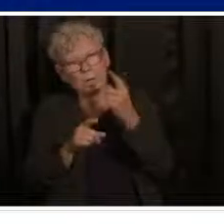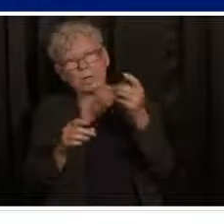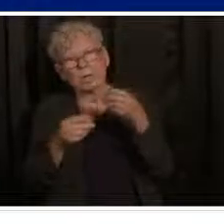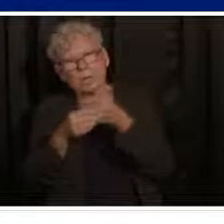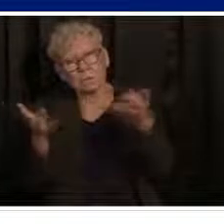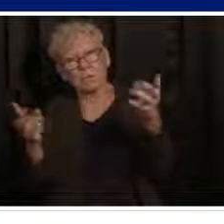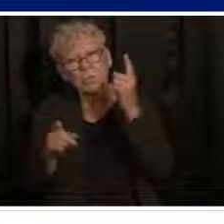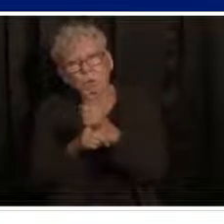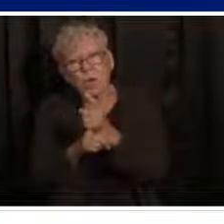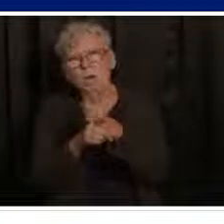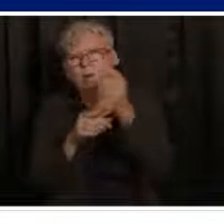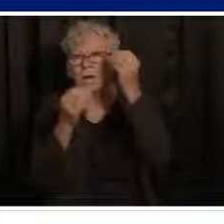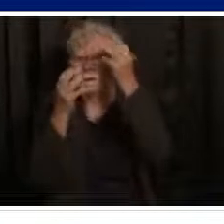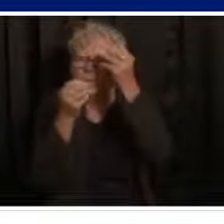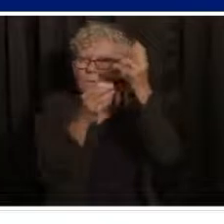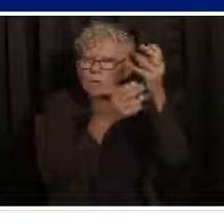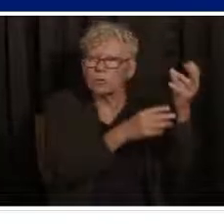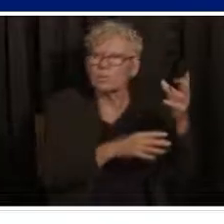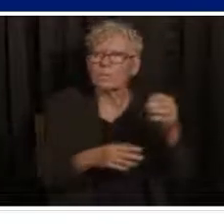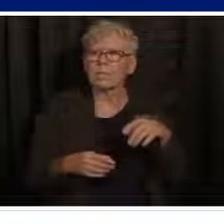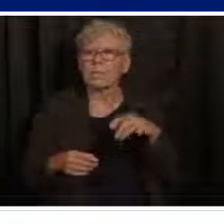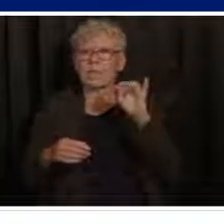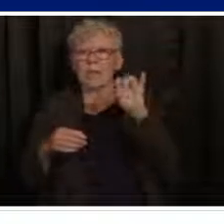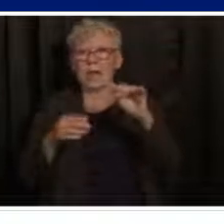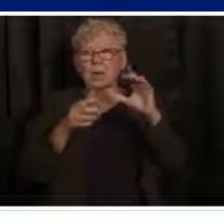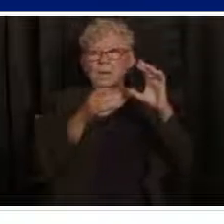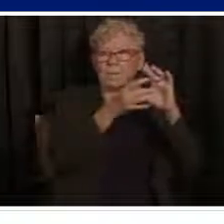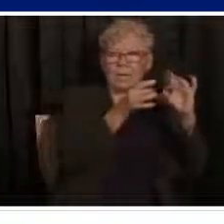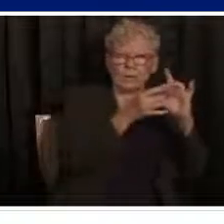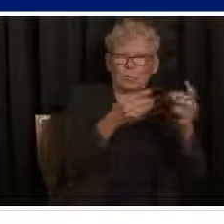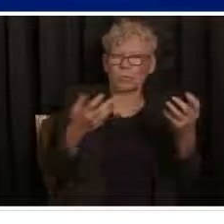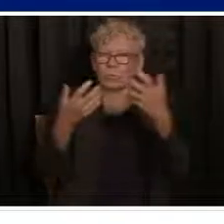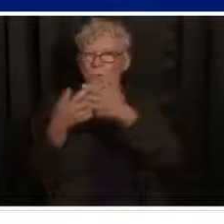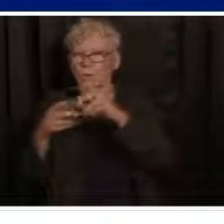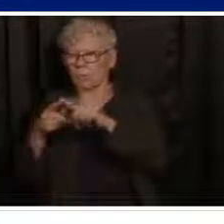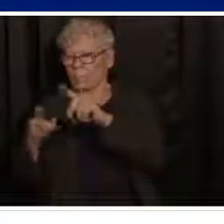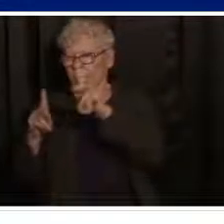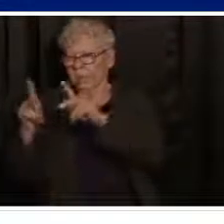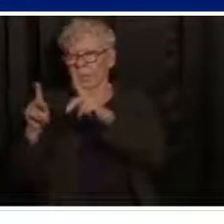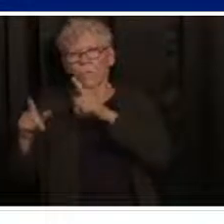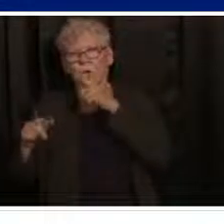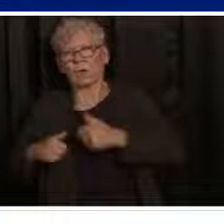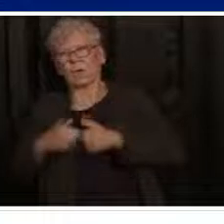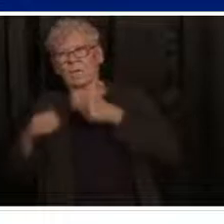We're using messages and messages that resonate with with Coloradans and been ahead of the curve on this nationally